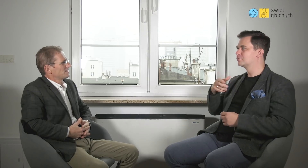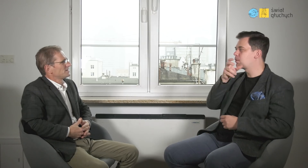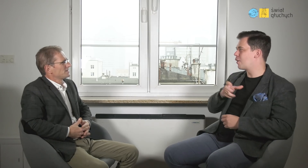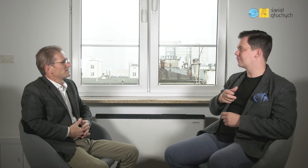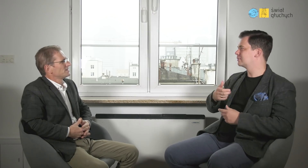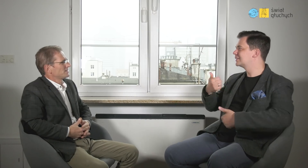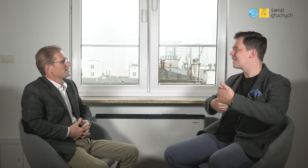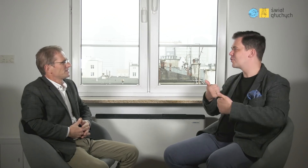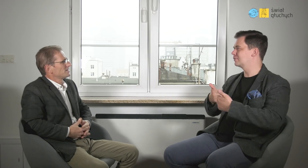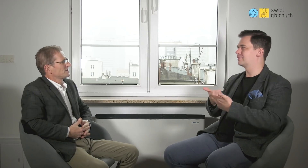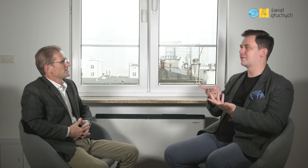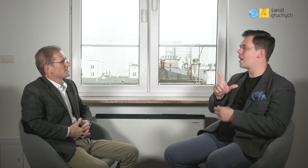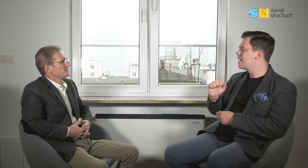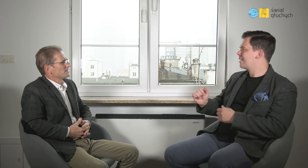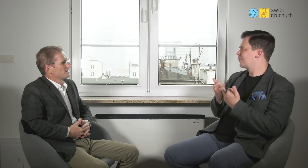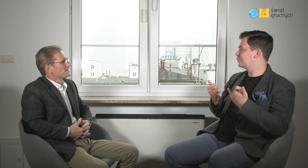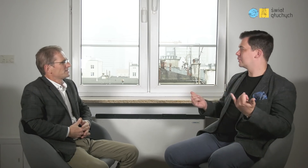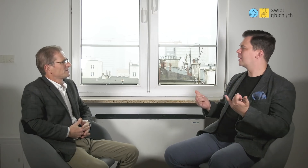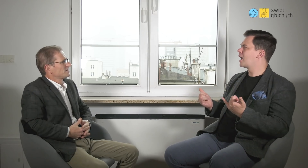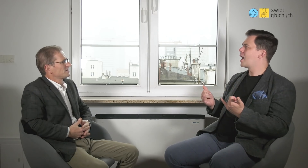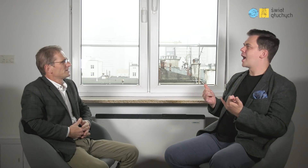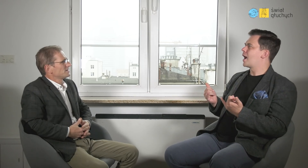Sports, competitions, athletics and various other things.